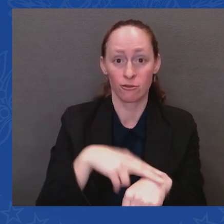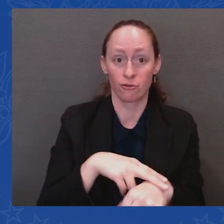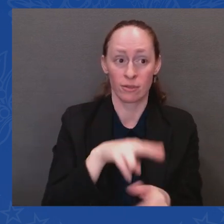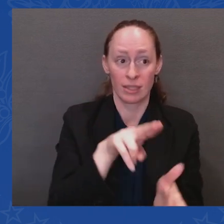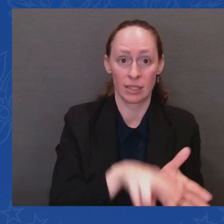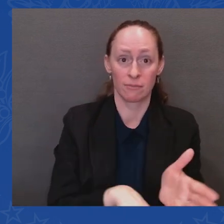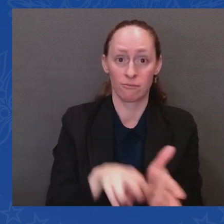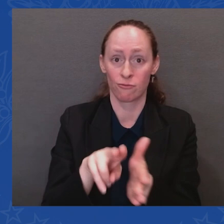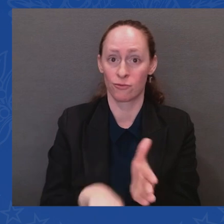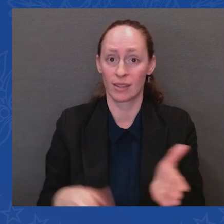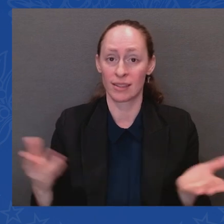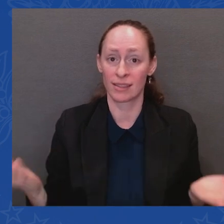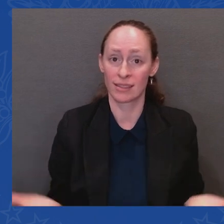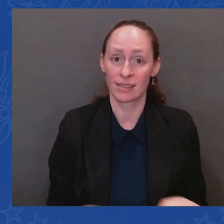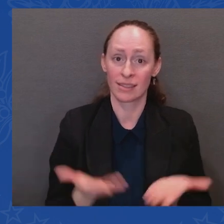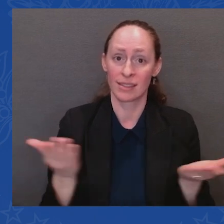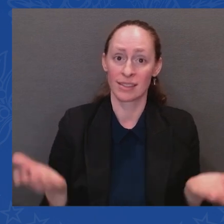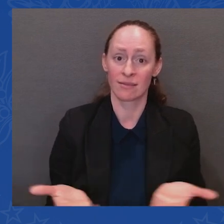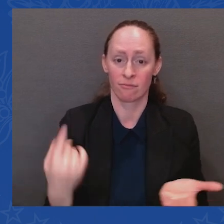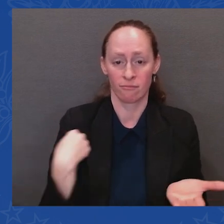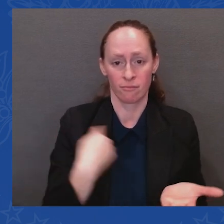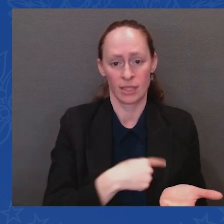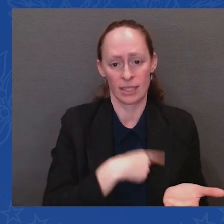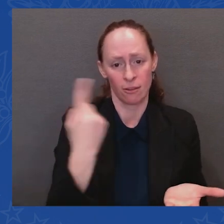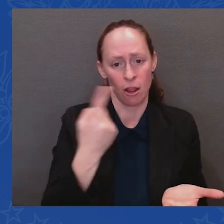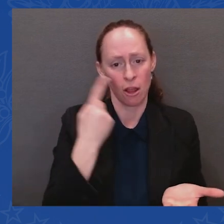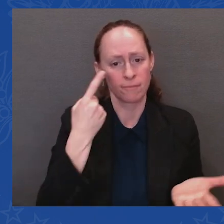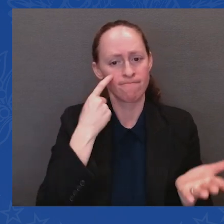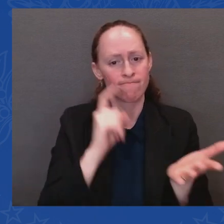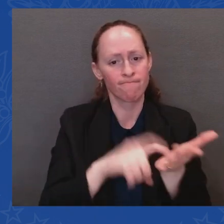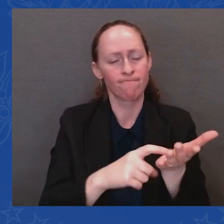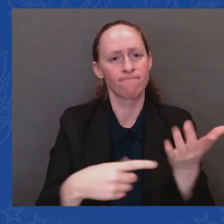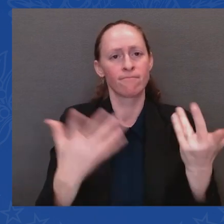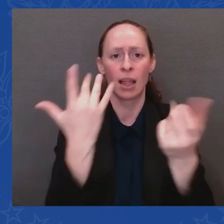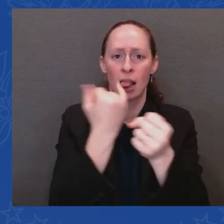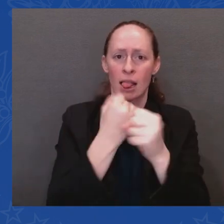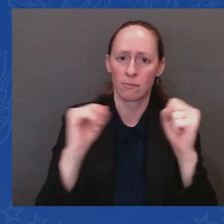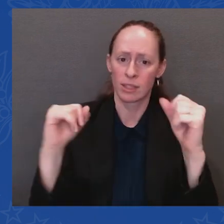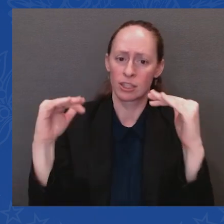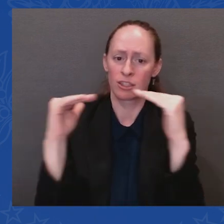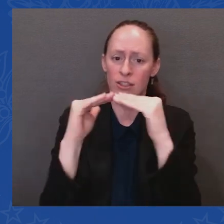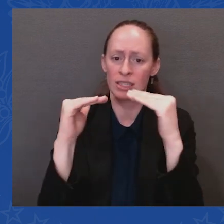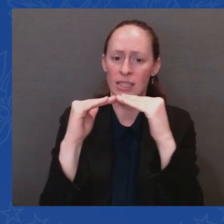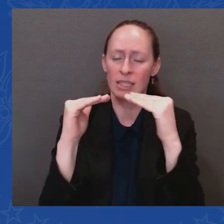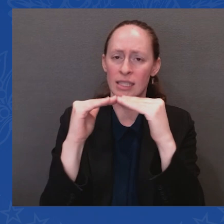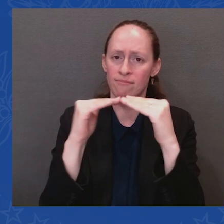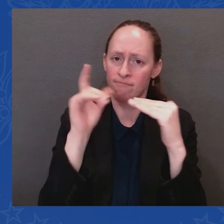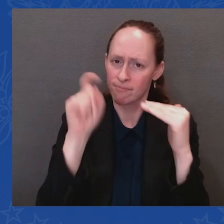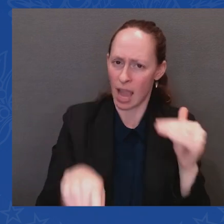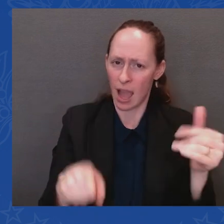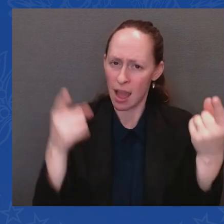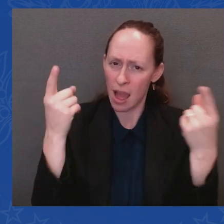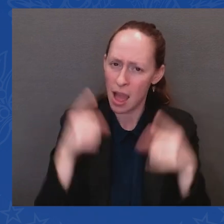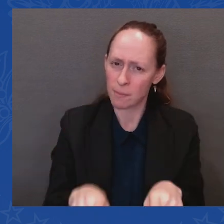that the concepts of liberty and justice become reality. And only with great sacrifice will freedom prevail.